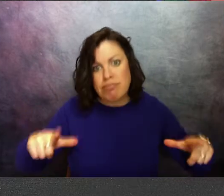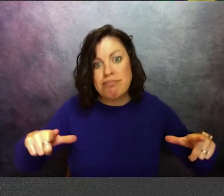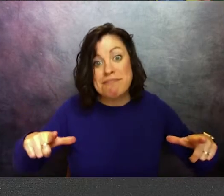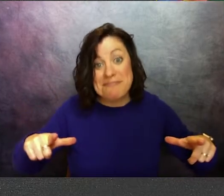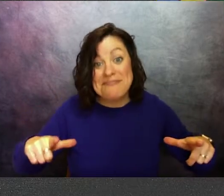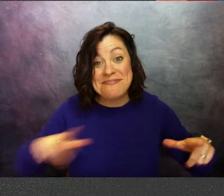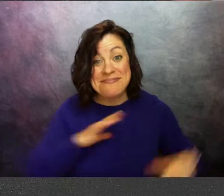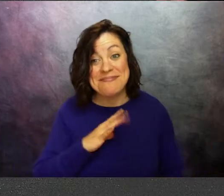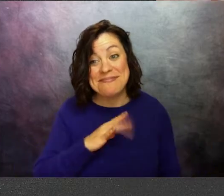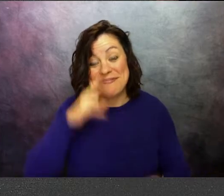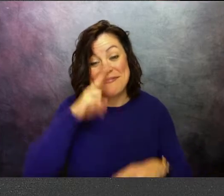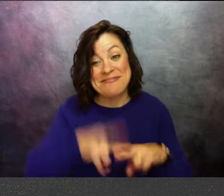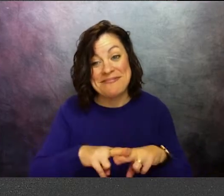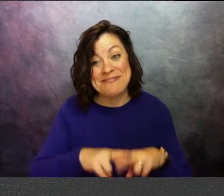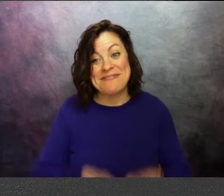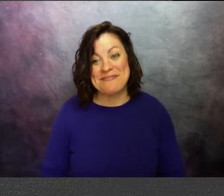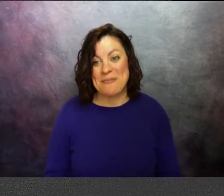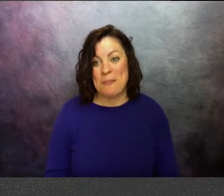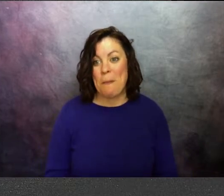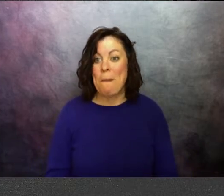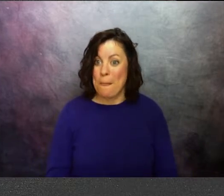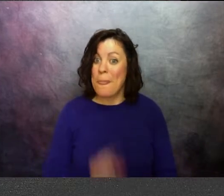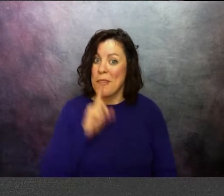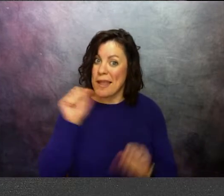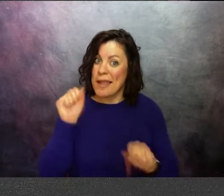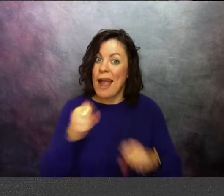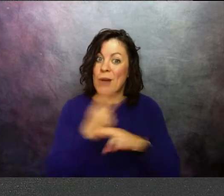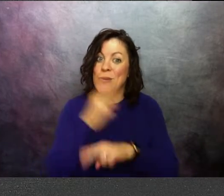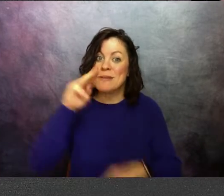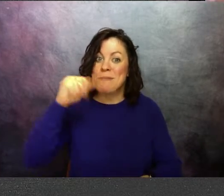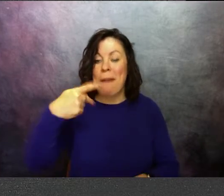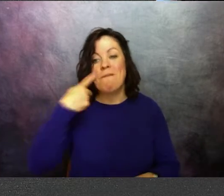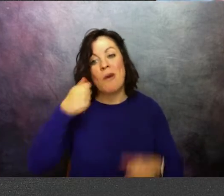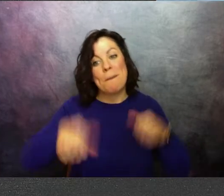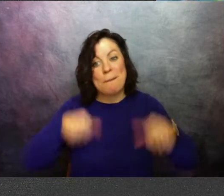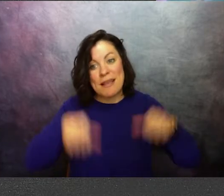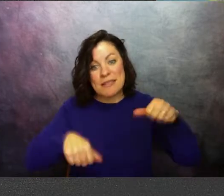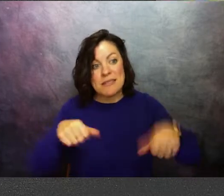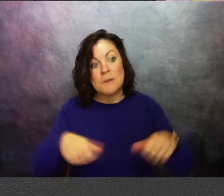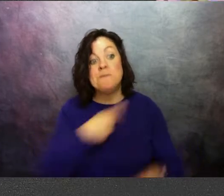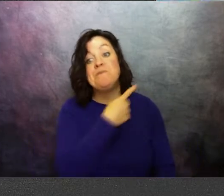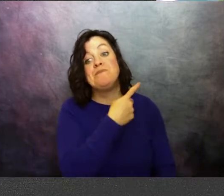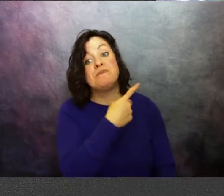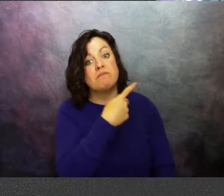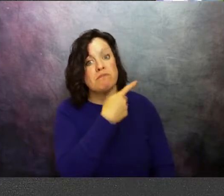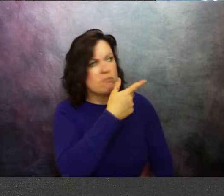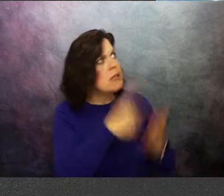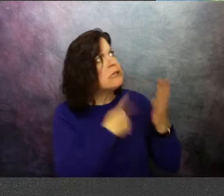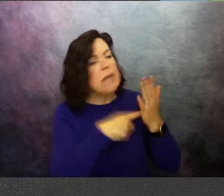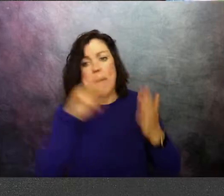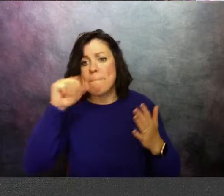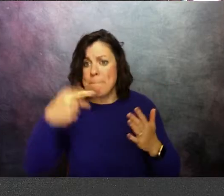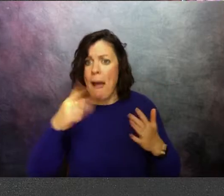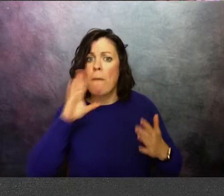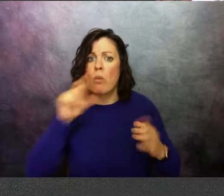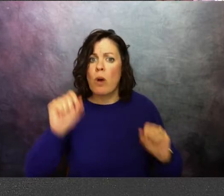Yeah. So that's pretty cool way to use a map. Sometimes maps tell you about where different things are and